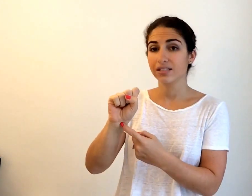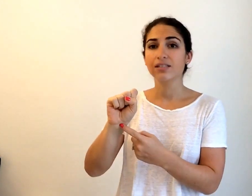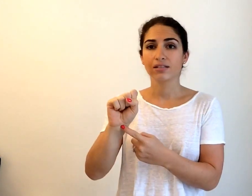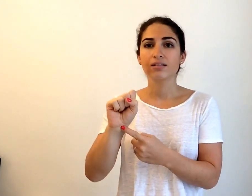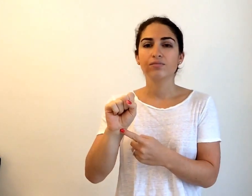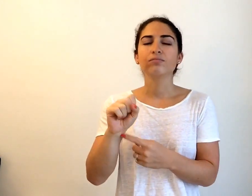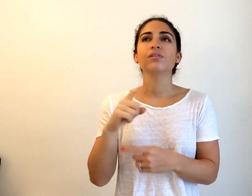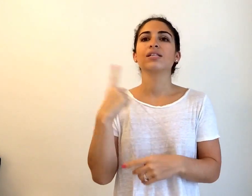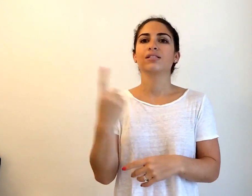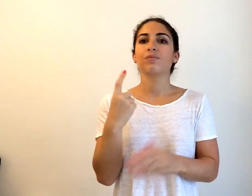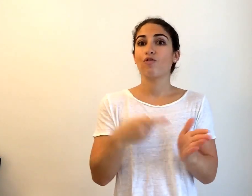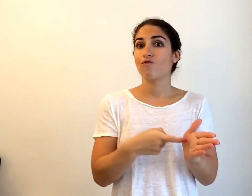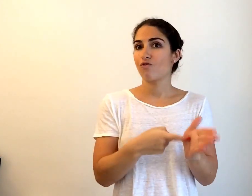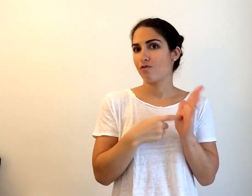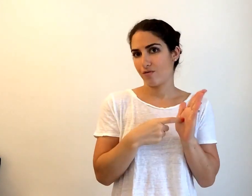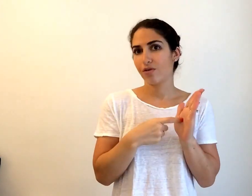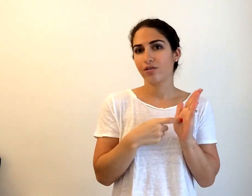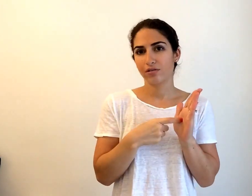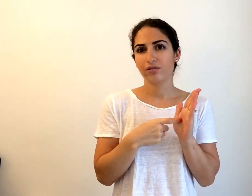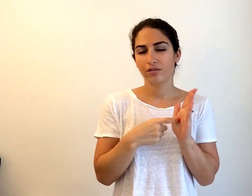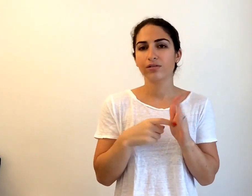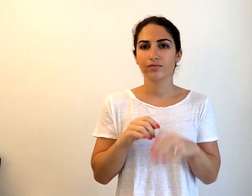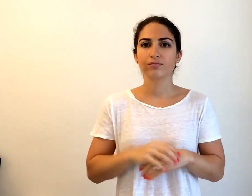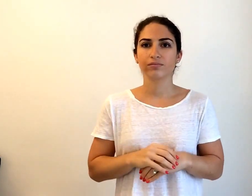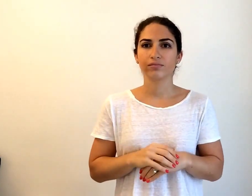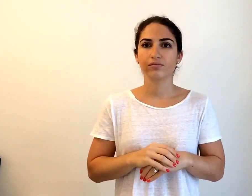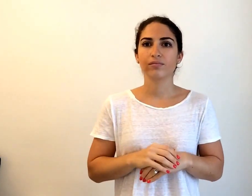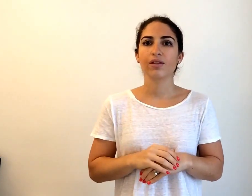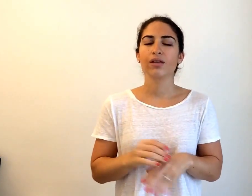actually be "takes" (with an 's'), which means REQUIRED.